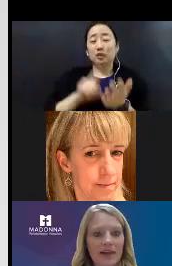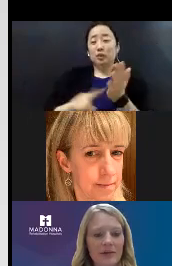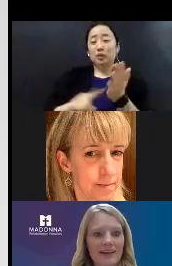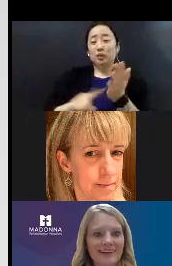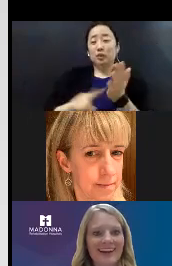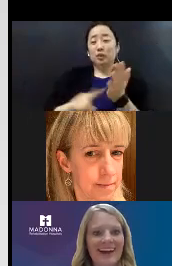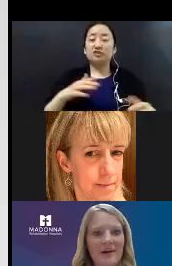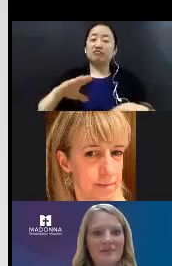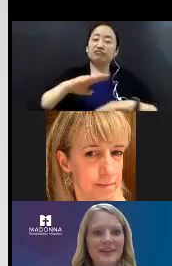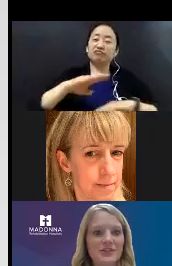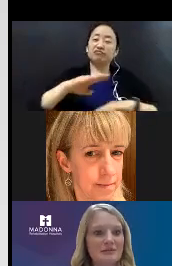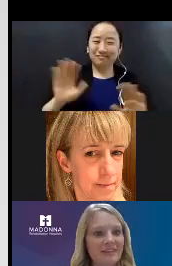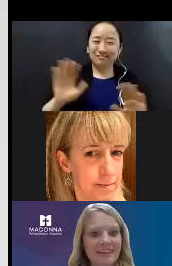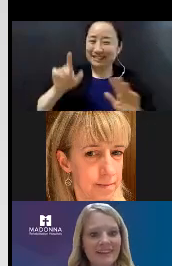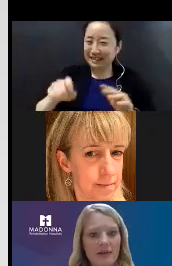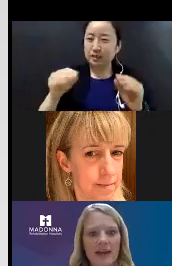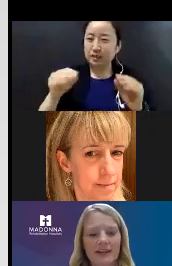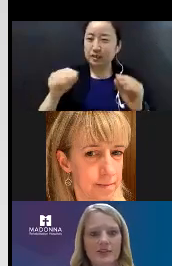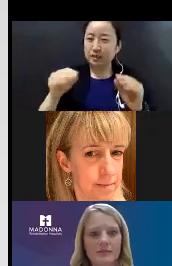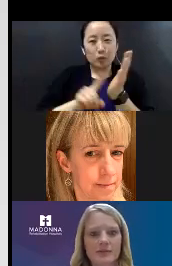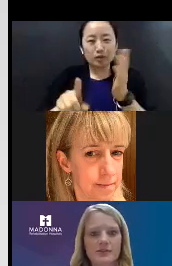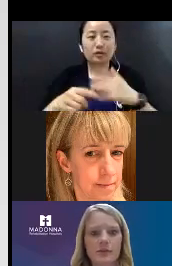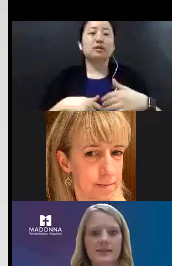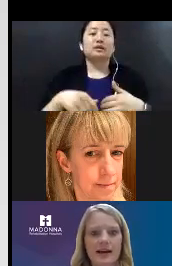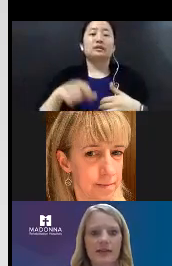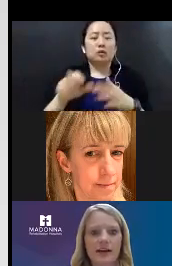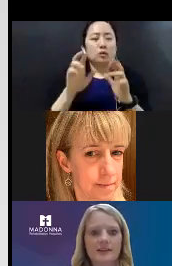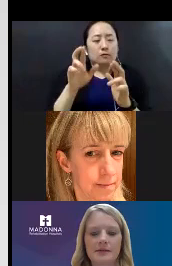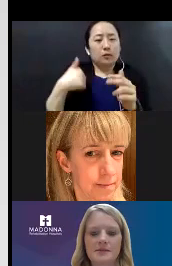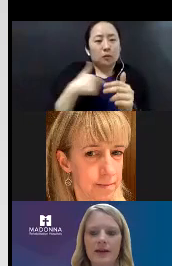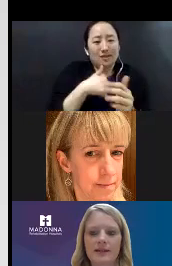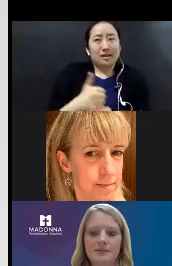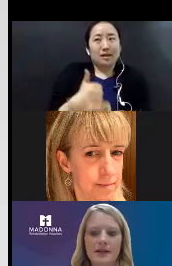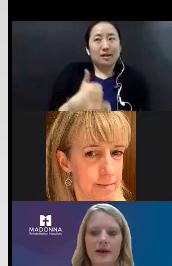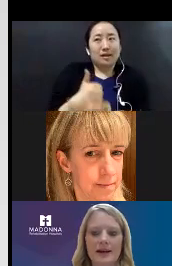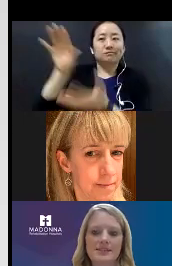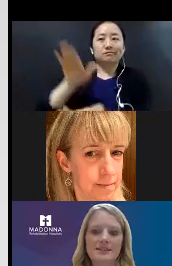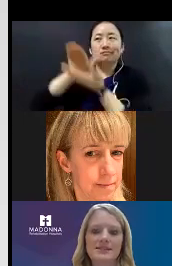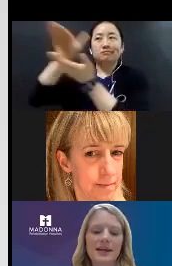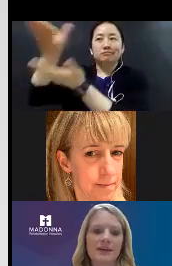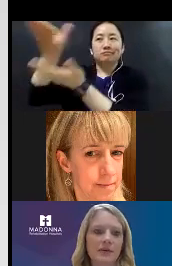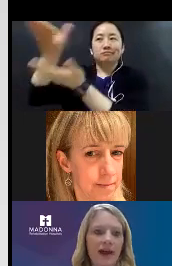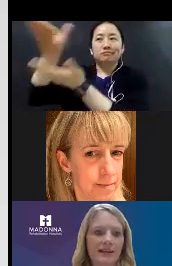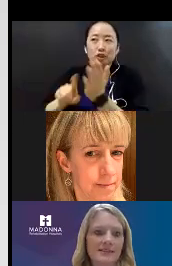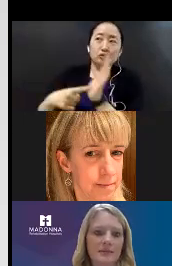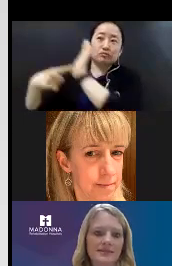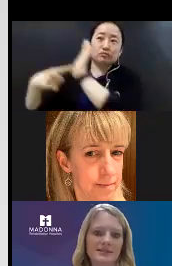WE CAN CONTRIBUTE IN THIS WAY AND CONTRIBUTE TO WHAT IS OUT THERE IN TERMS OF EVIDENCE-BASED PRACTICES FOR PROVIDING THESE HOME ASSESSMENTS VIA